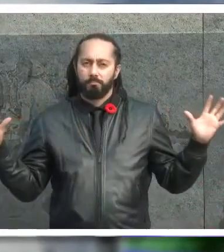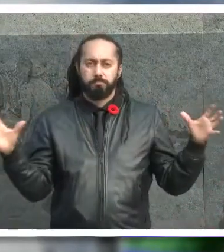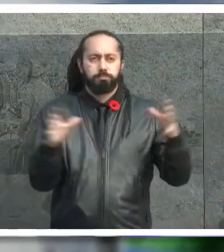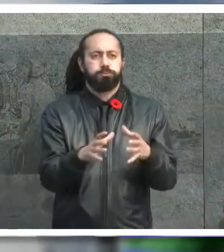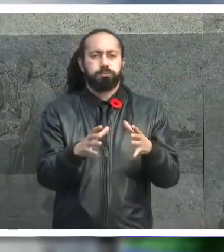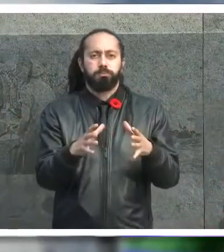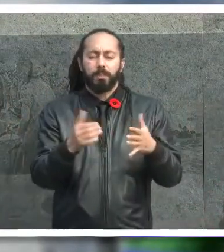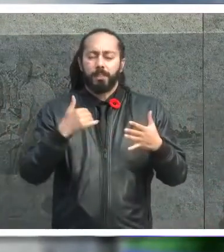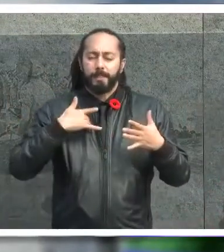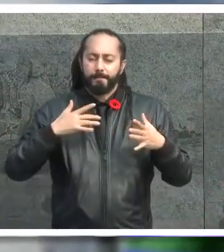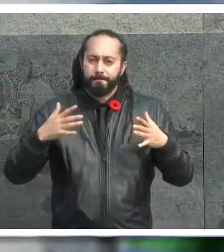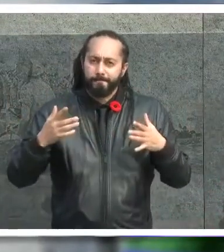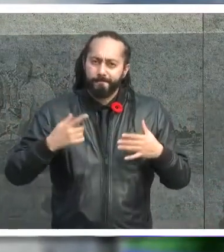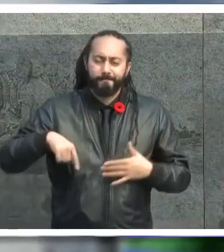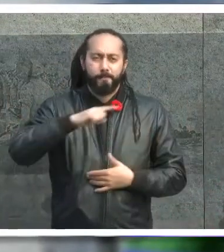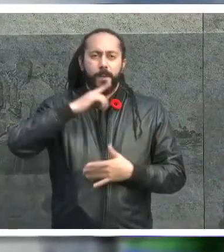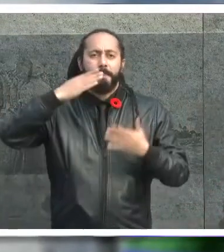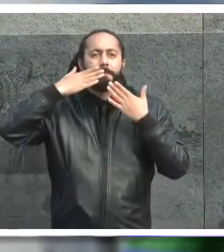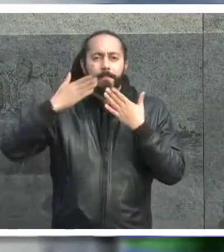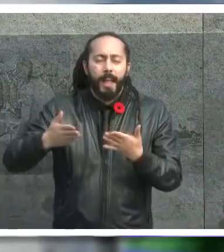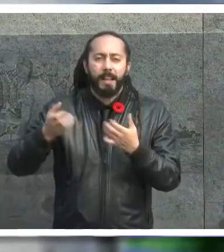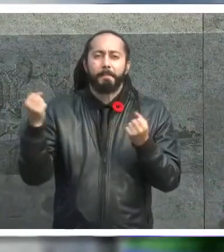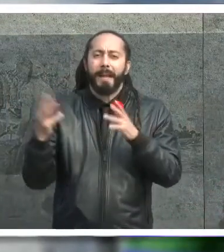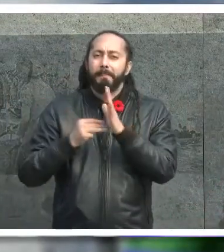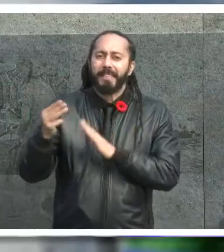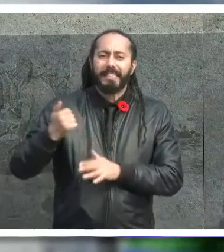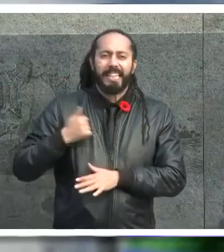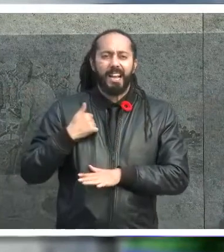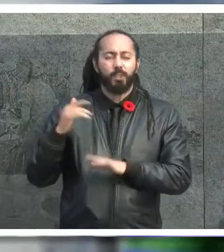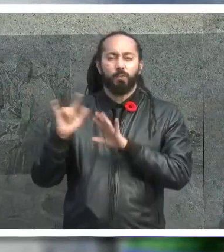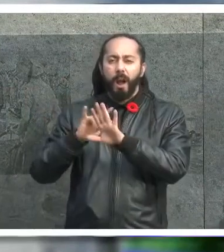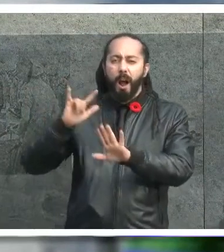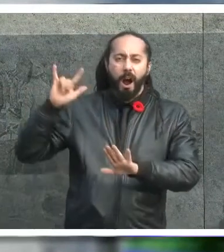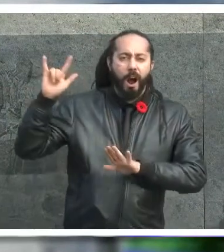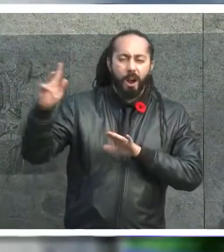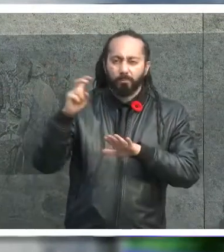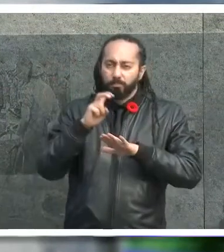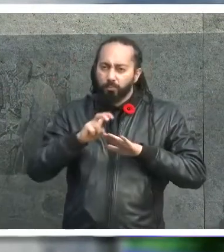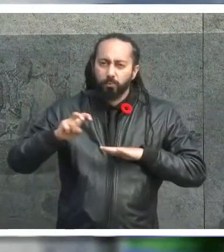We gather together on November 11 to remember and thank the millions of Canadians who travel far